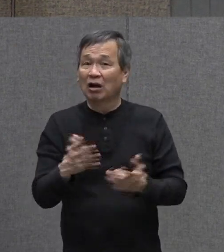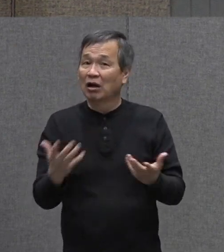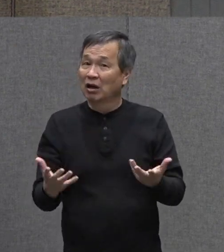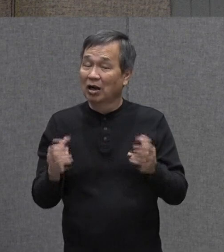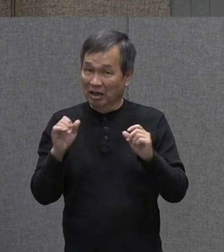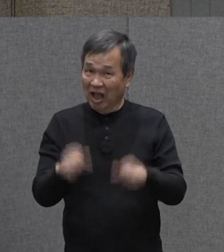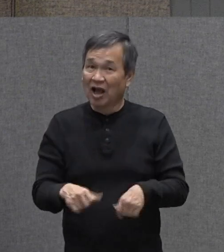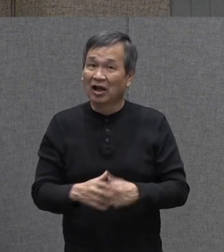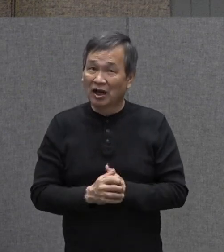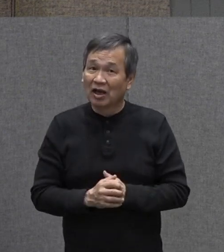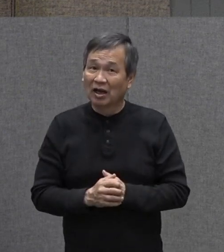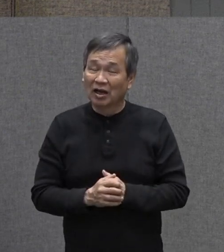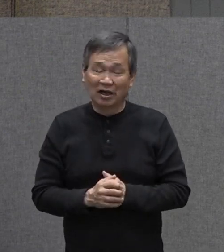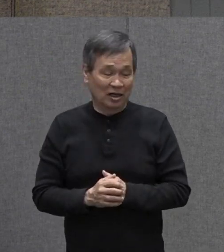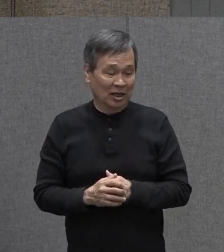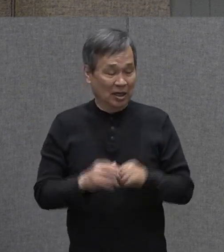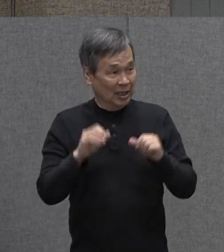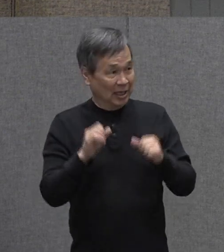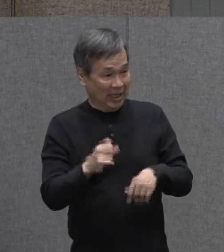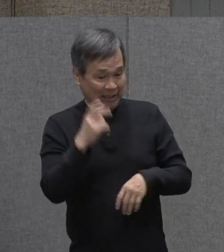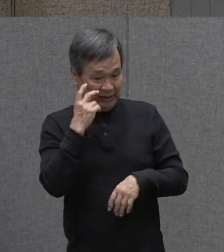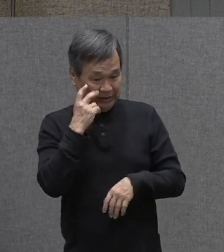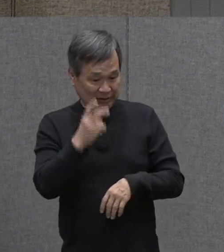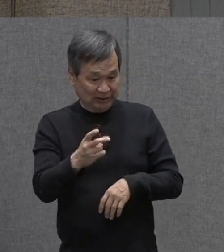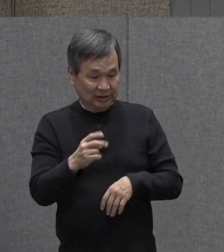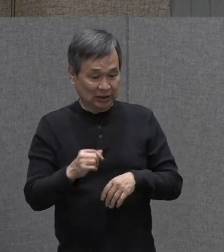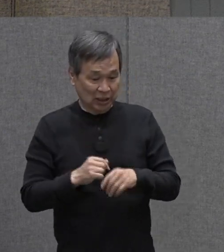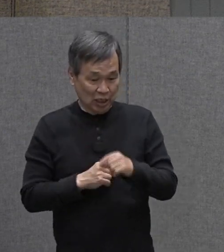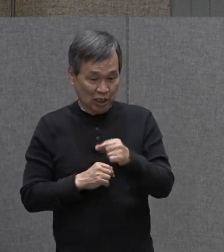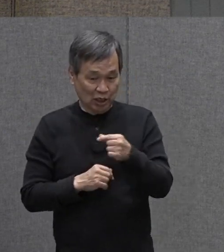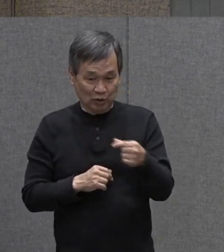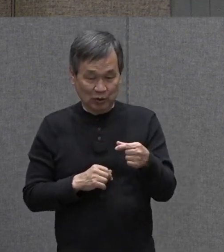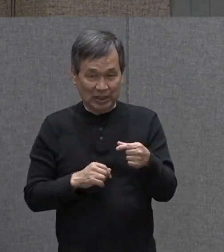I can see a green pear.